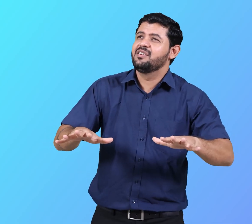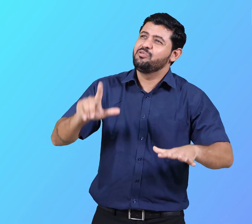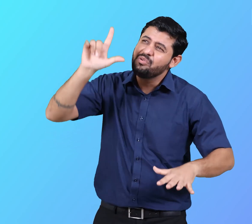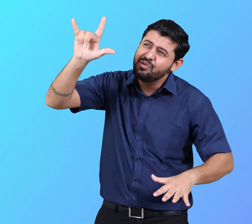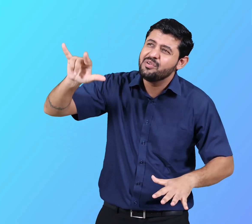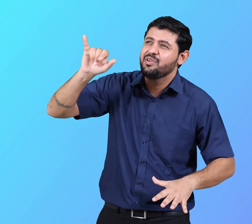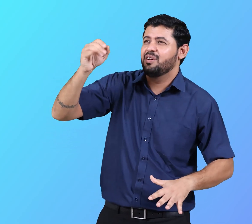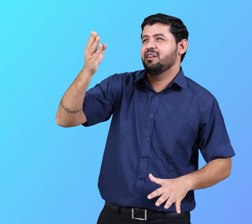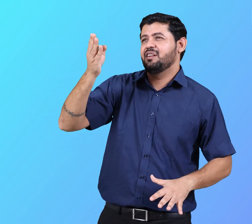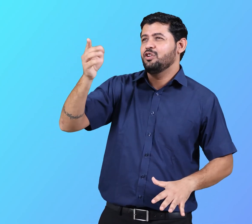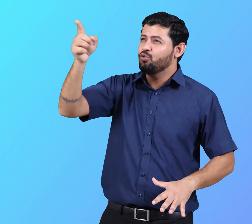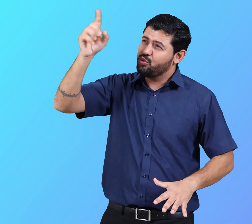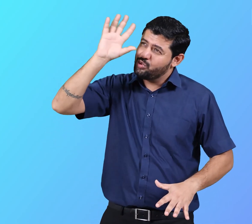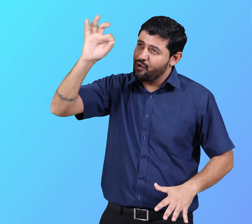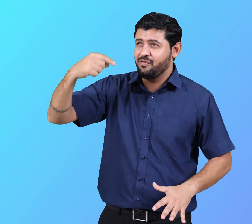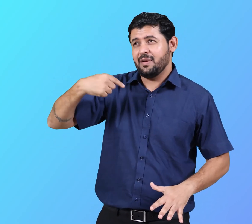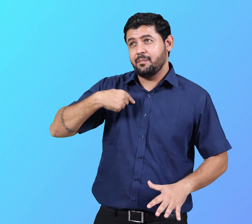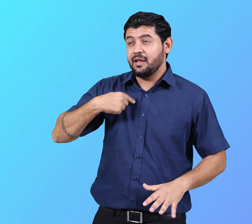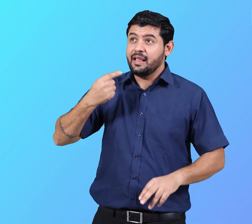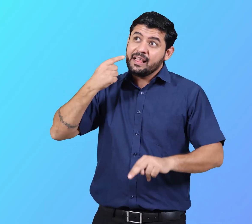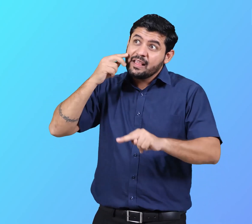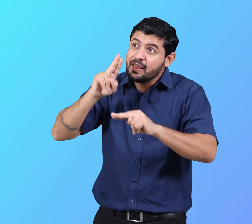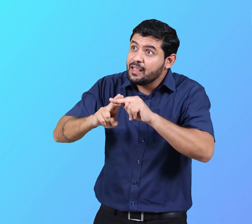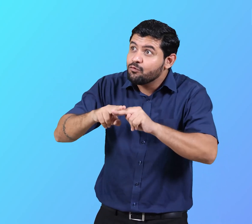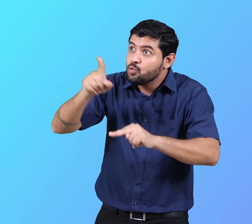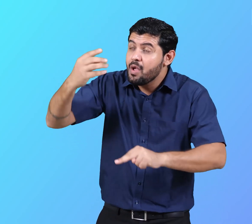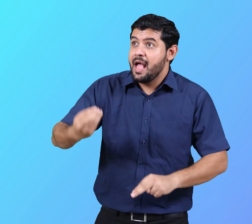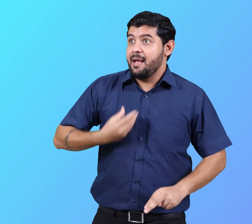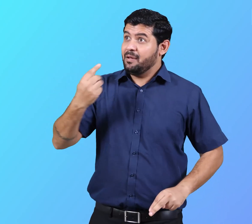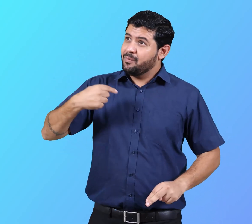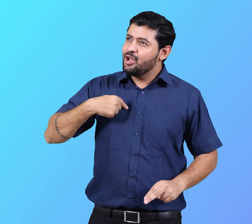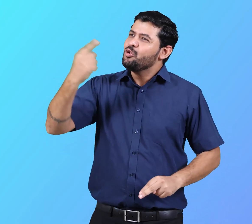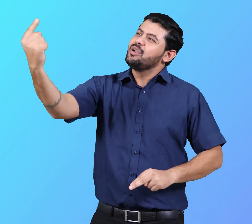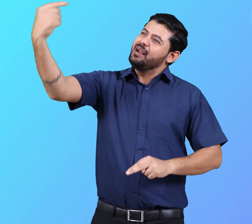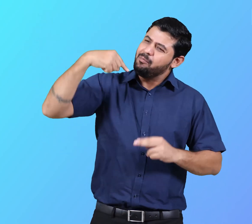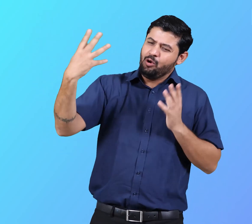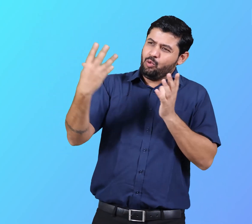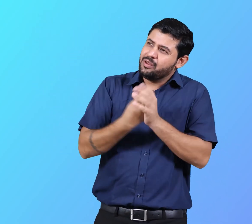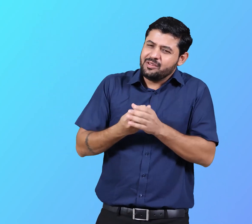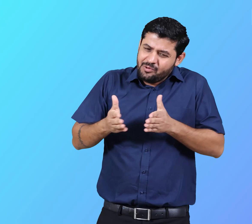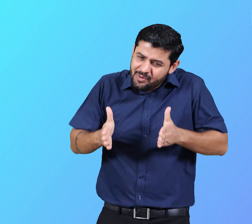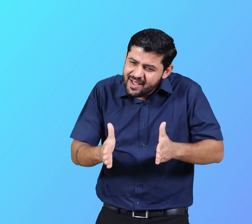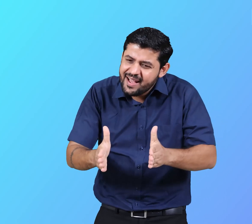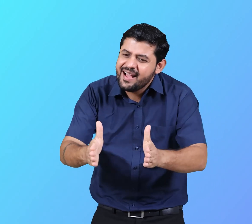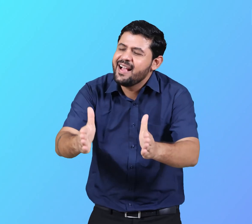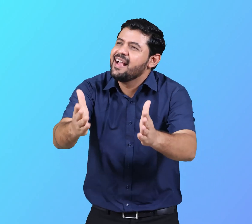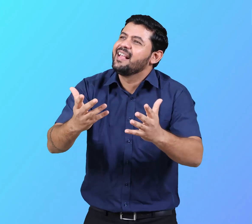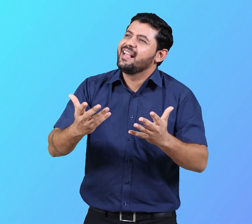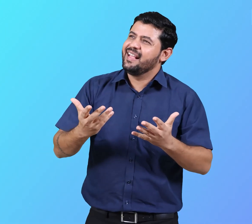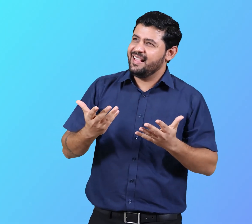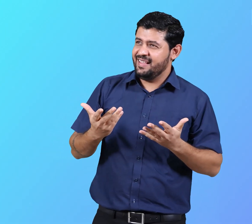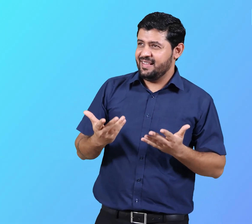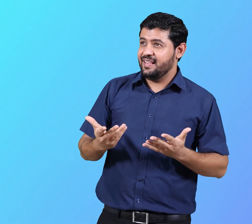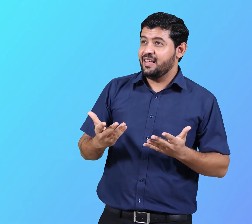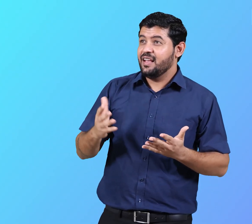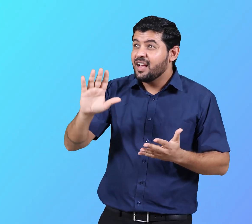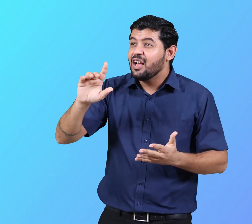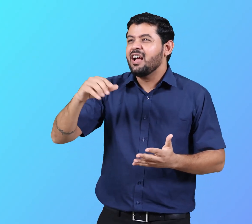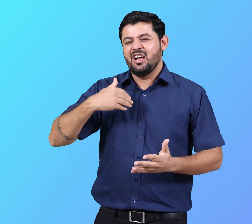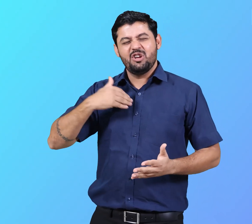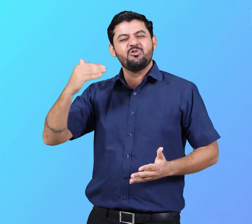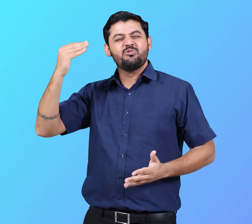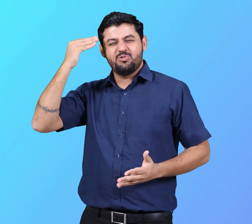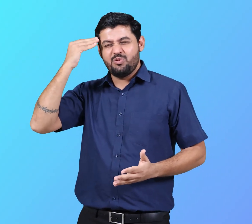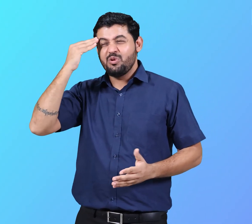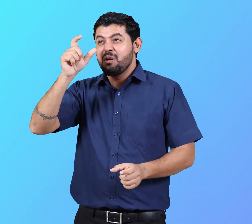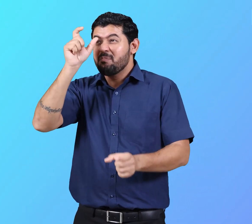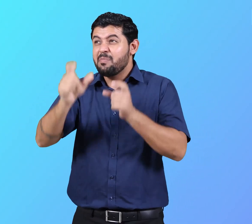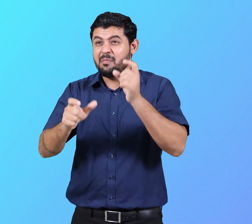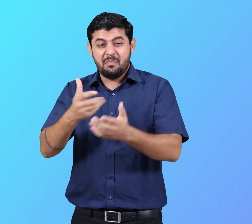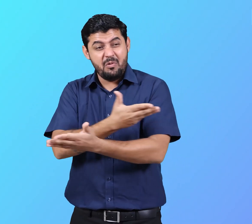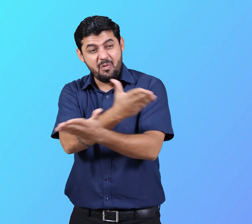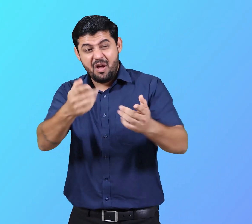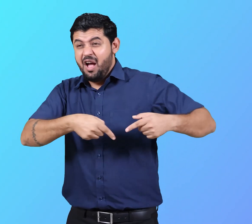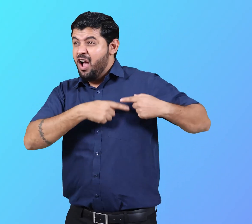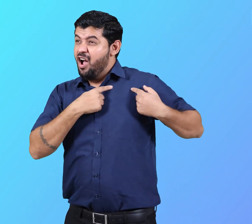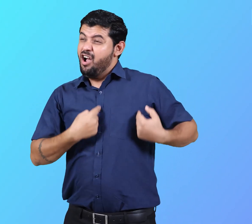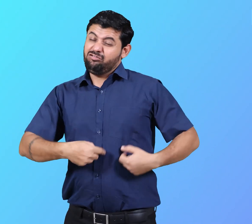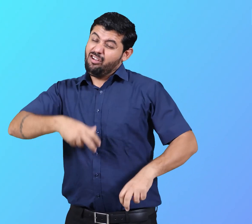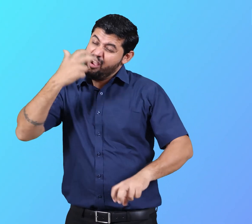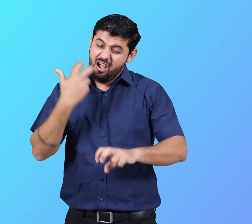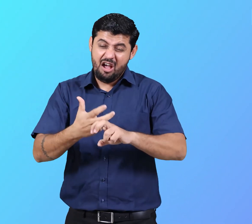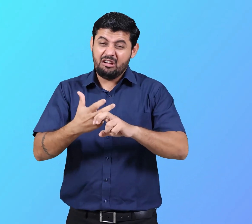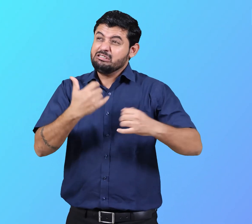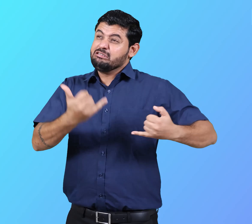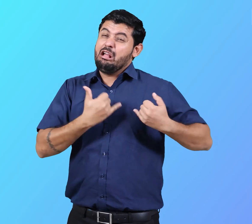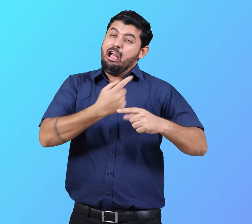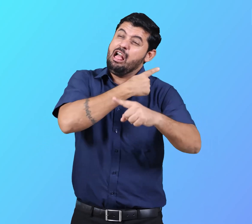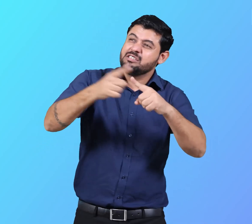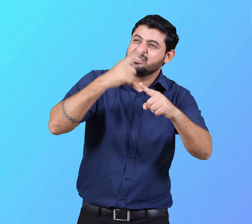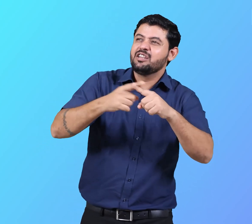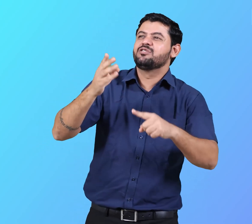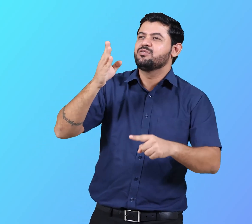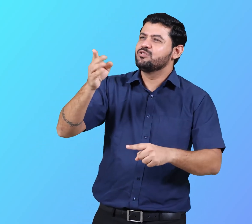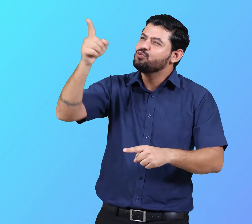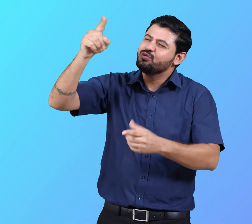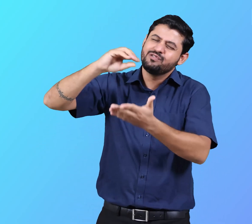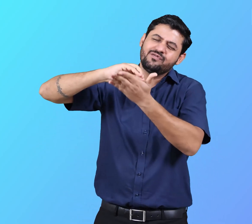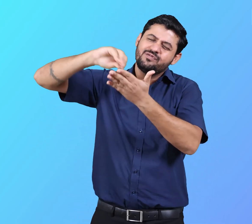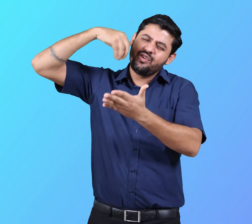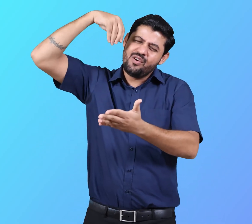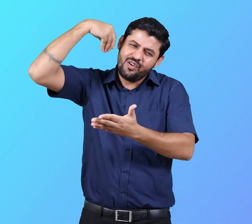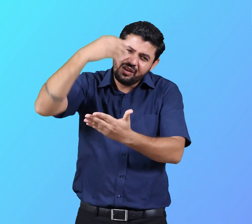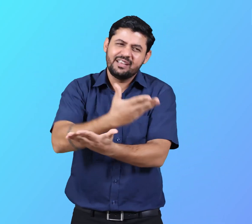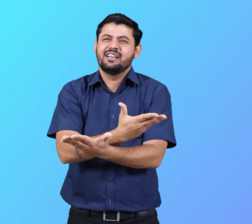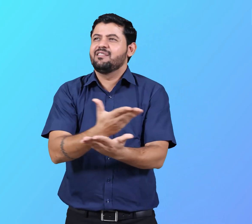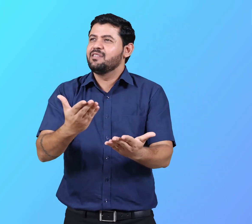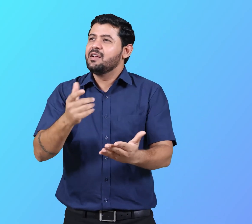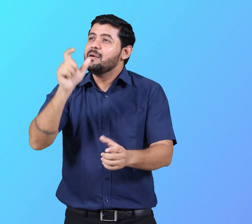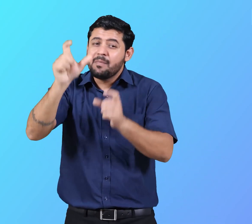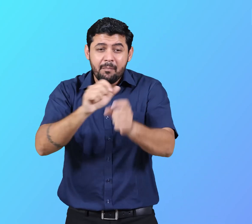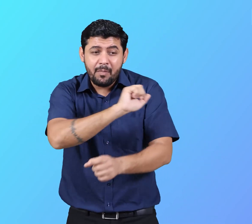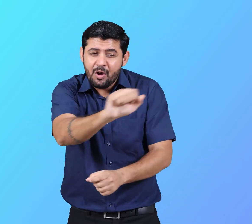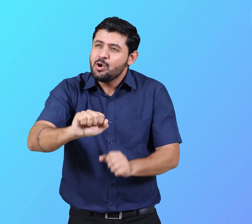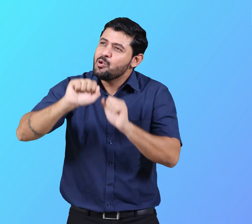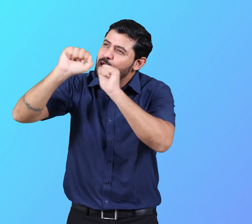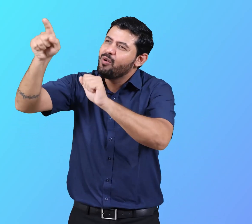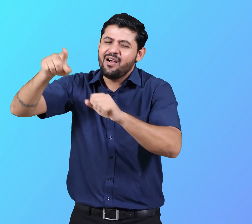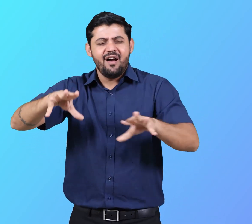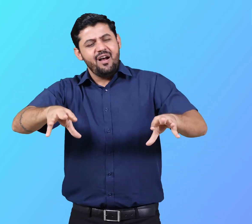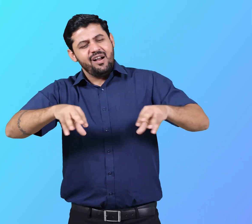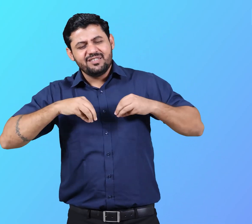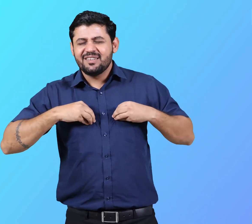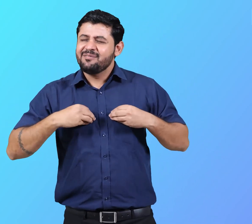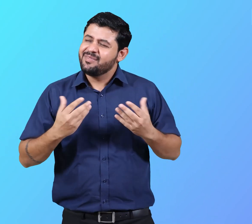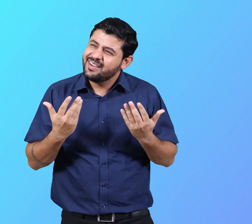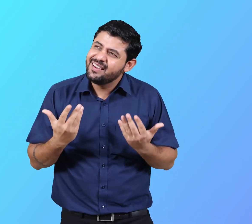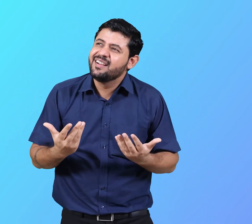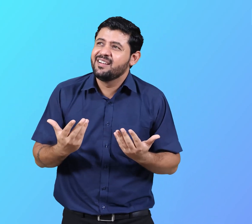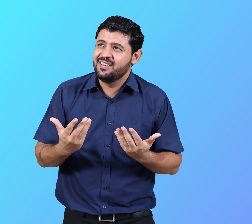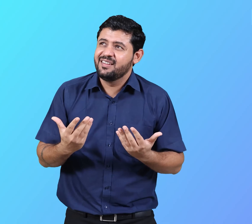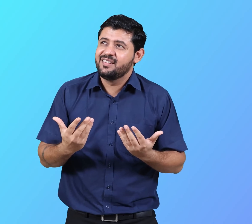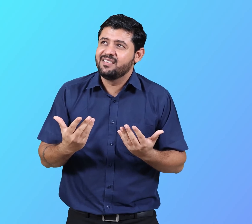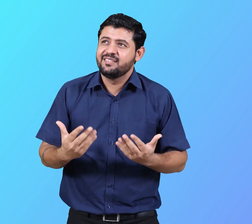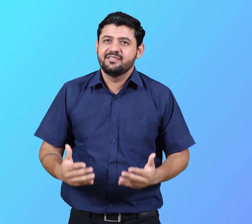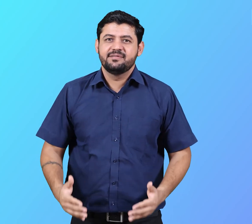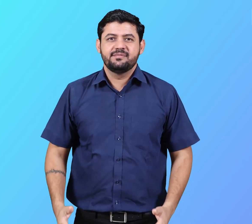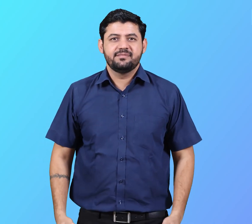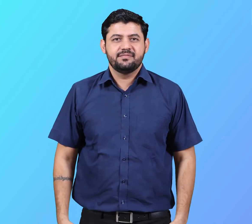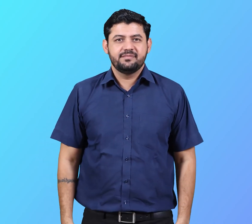Moses said, “Lord, if you are pleased with me, please go with us. I know that these are stubborn people, but forgive us for the bad things we did. Accept us as your people.”